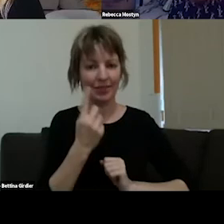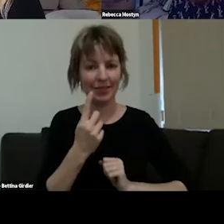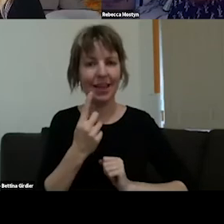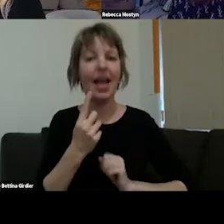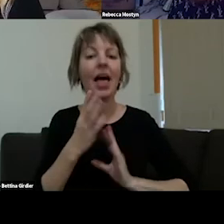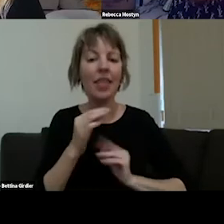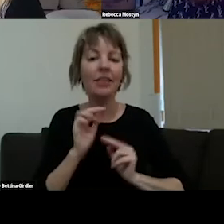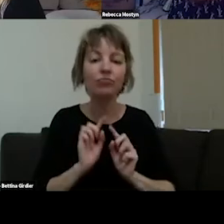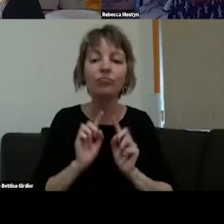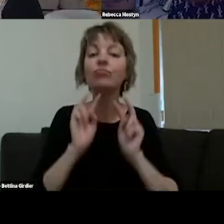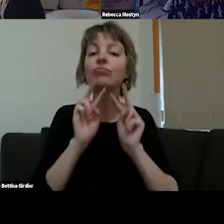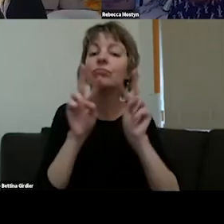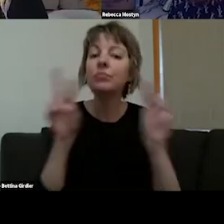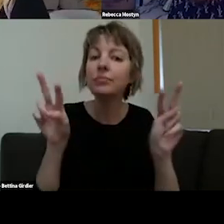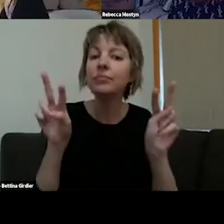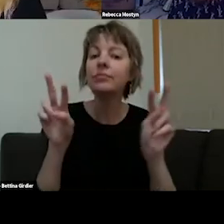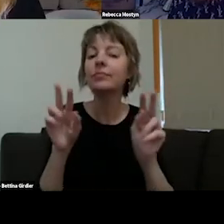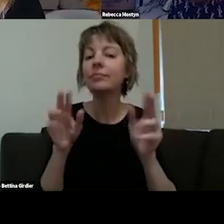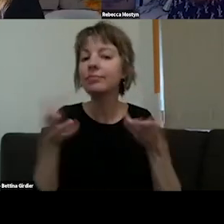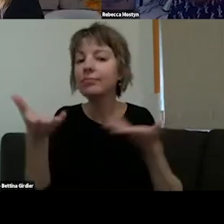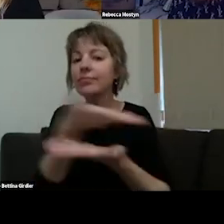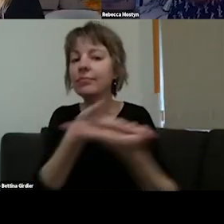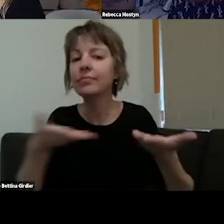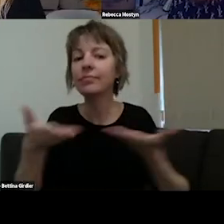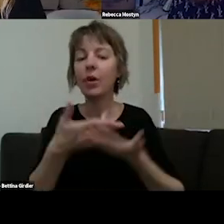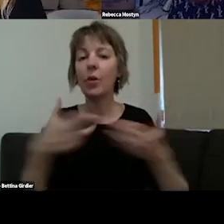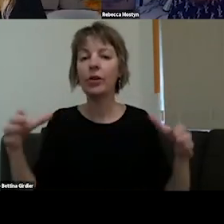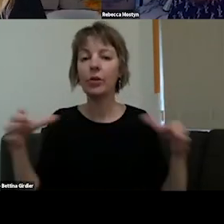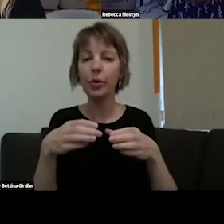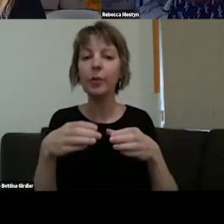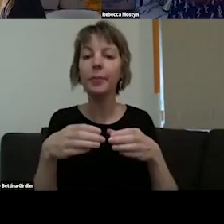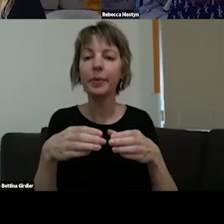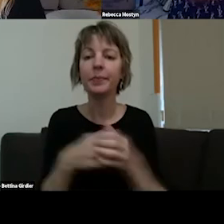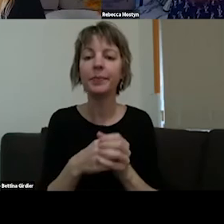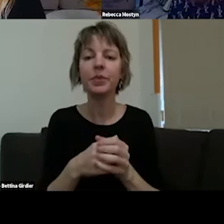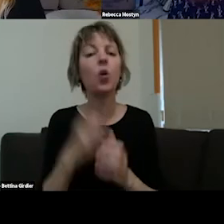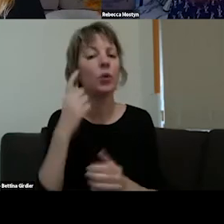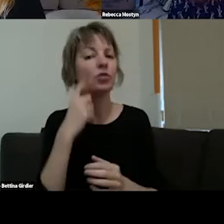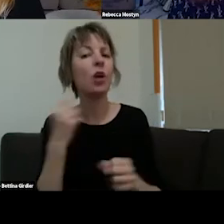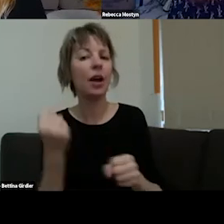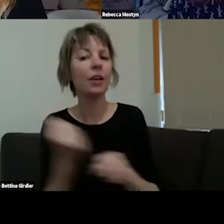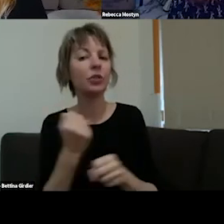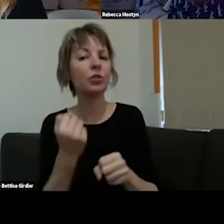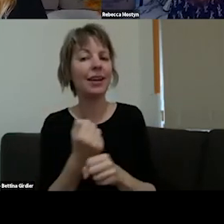we're sort of - we do our best to create sort of safe spaces for this work to happen.